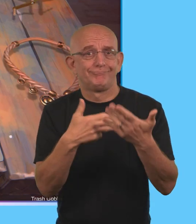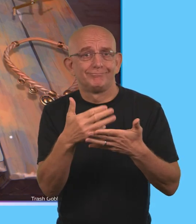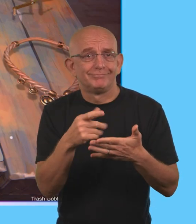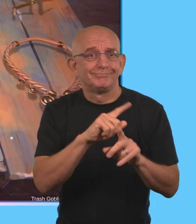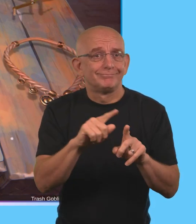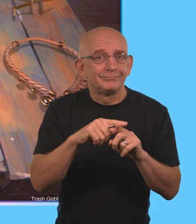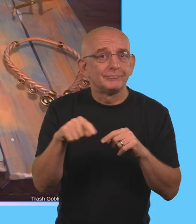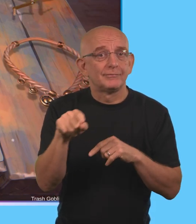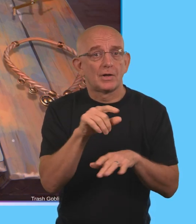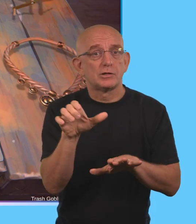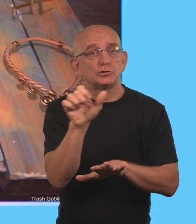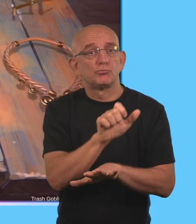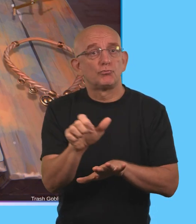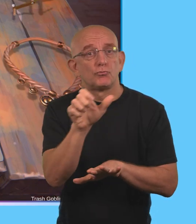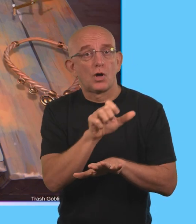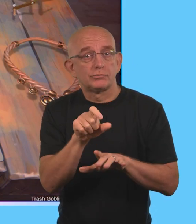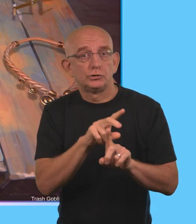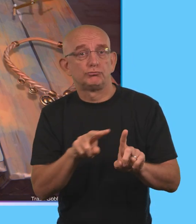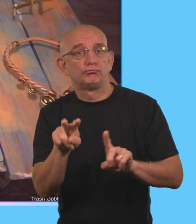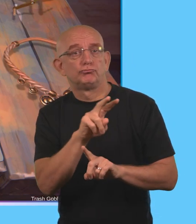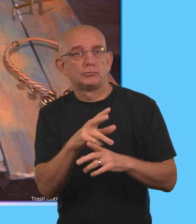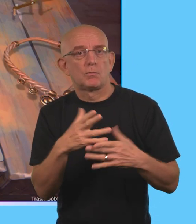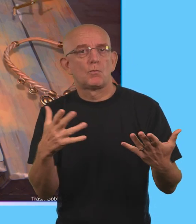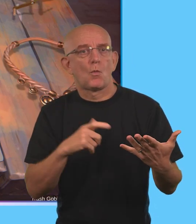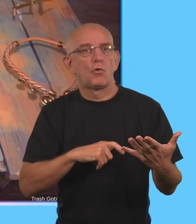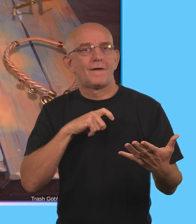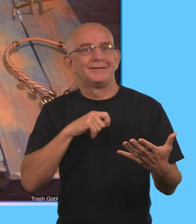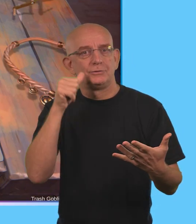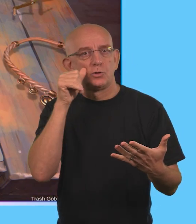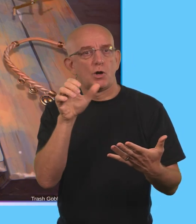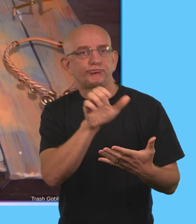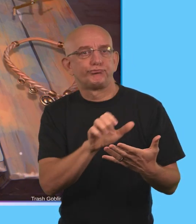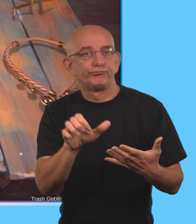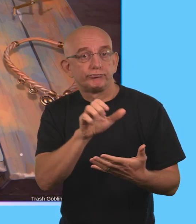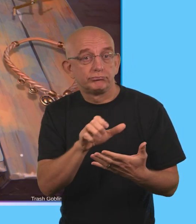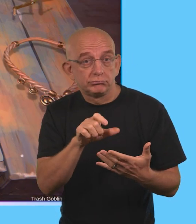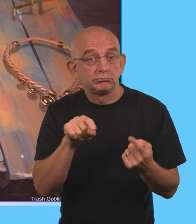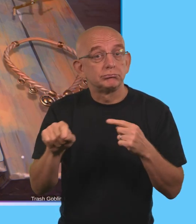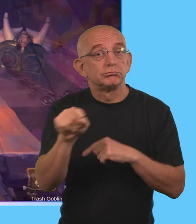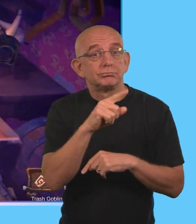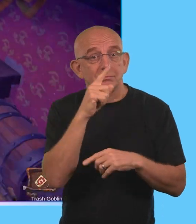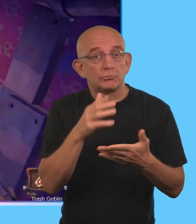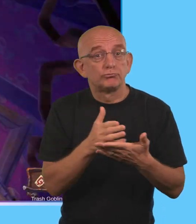Plus now we highlight a trinkets edge when the sponge is hovering over it for extra confidence.